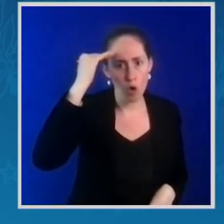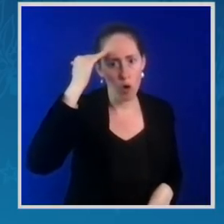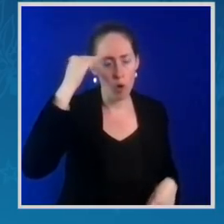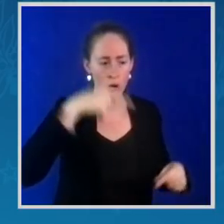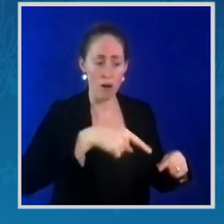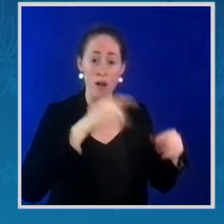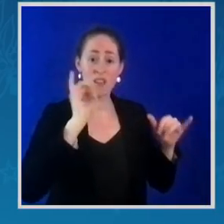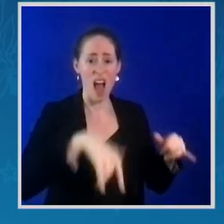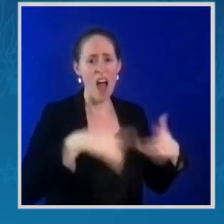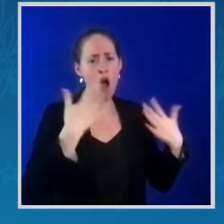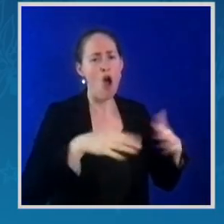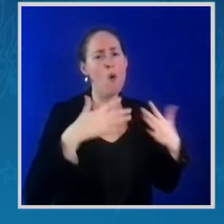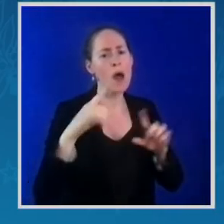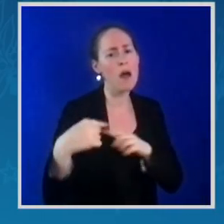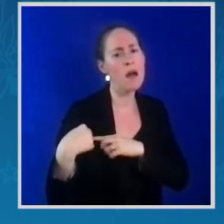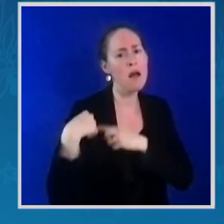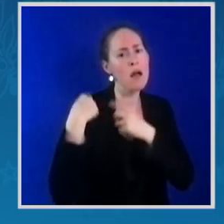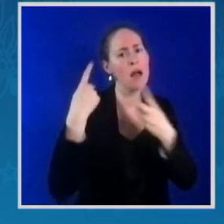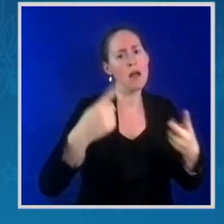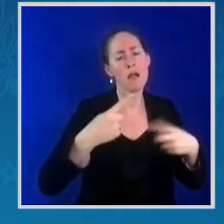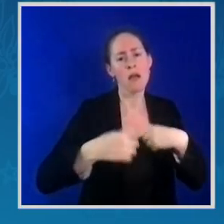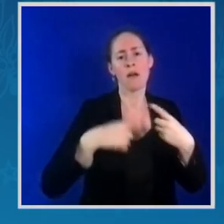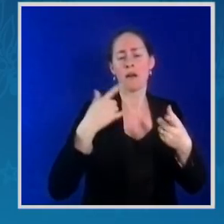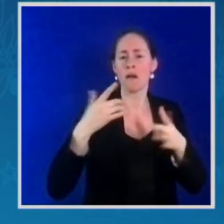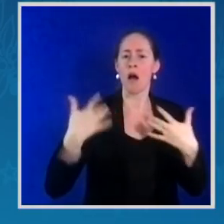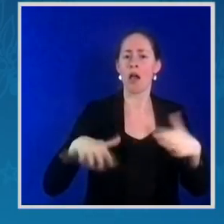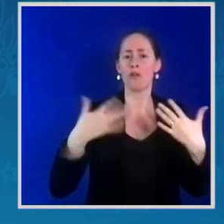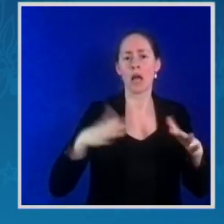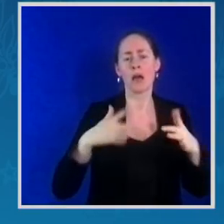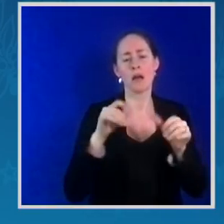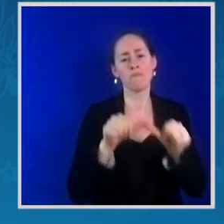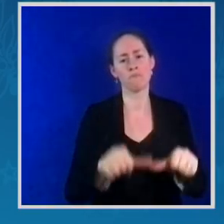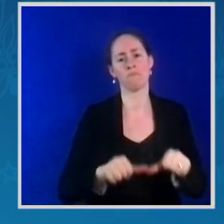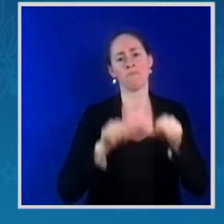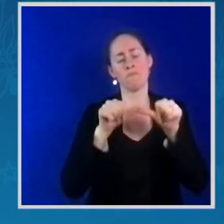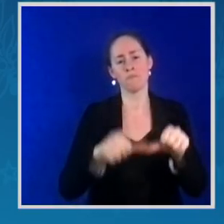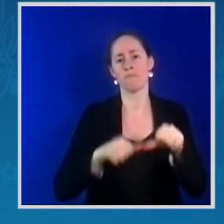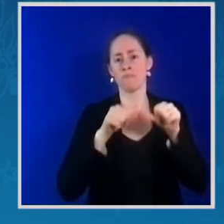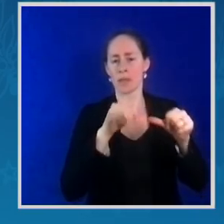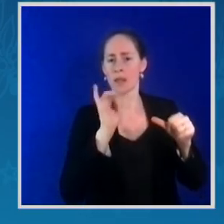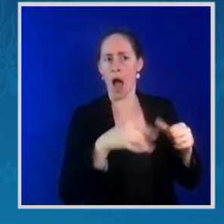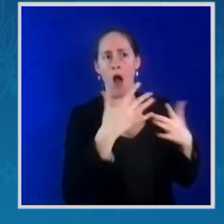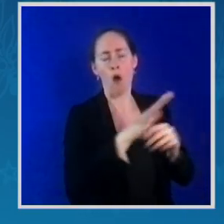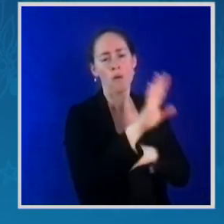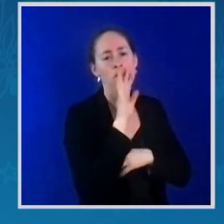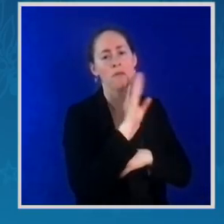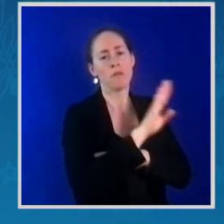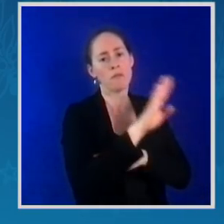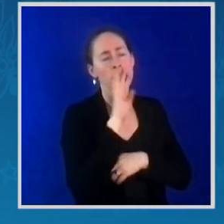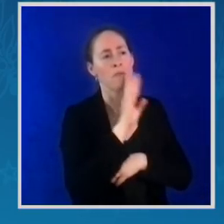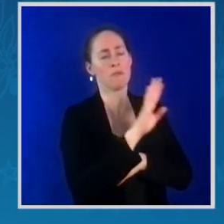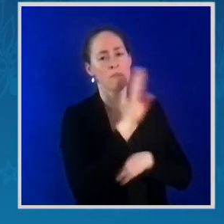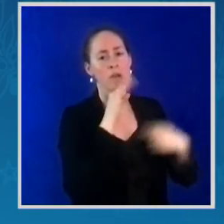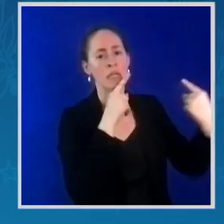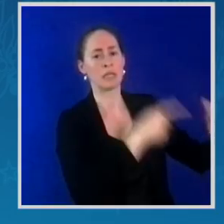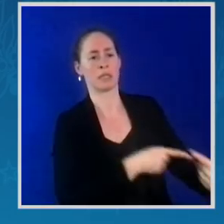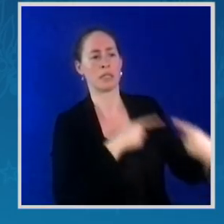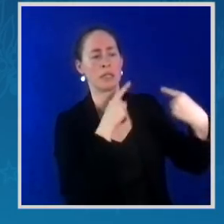much less those who are current leaders and have been doing it for many years. So, it's going to be about reinforcing the work